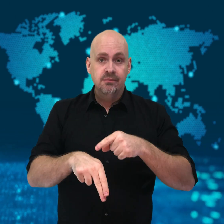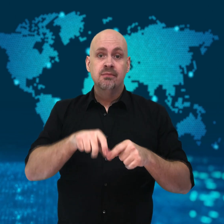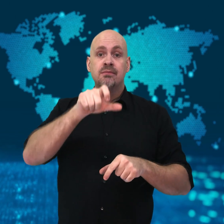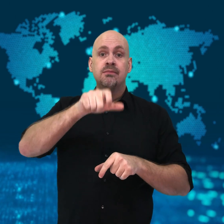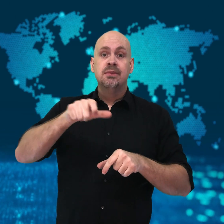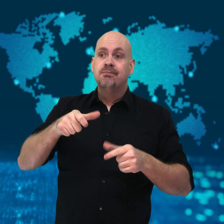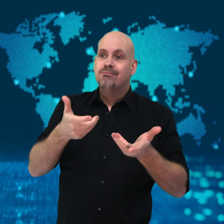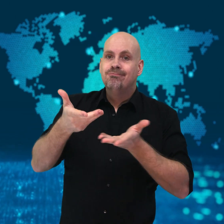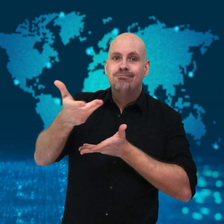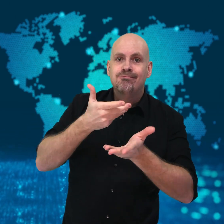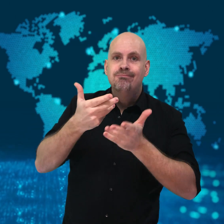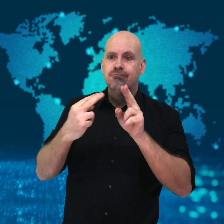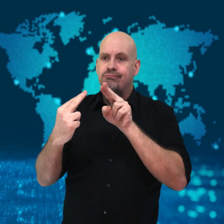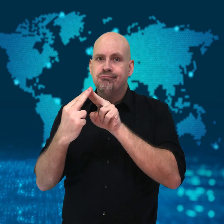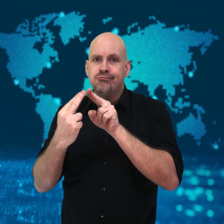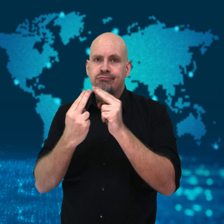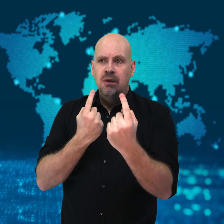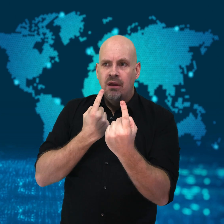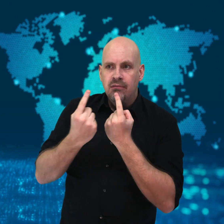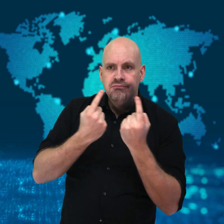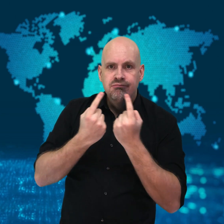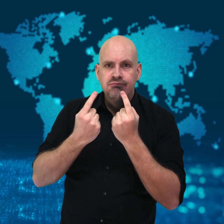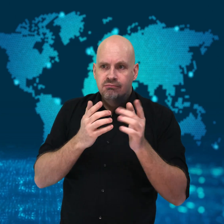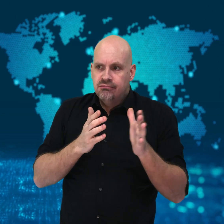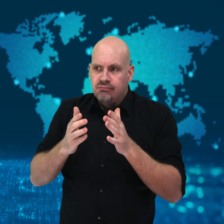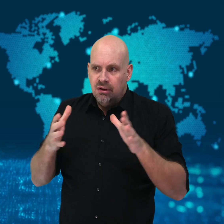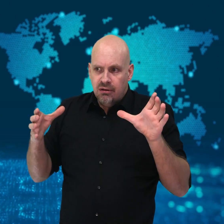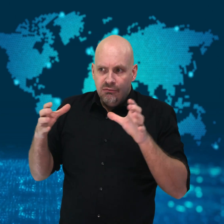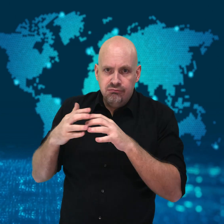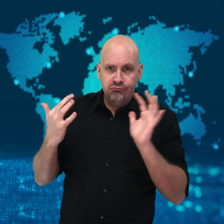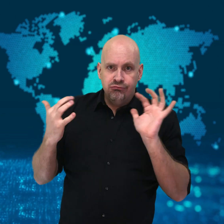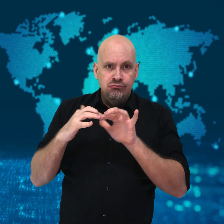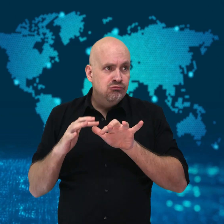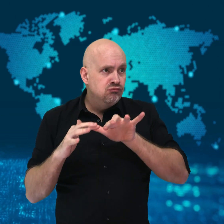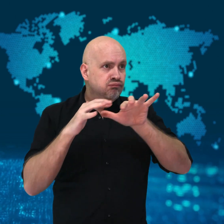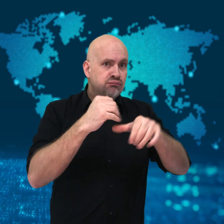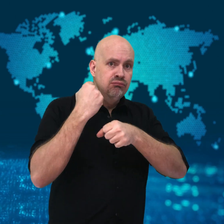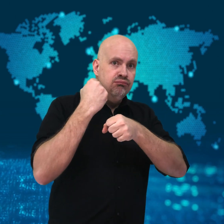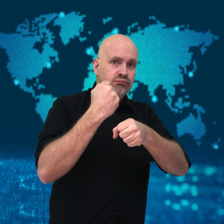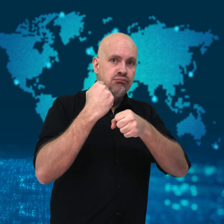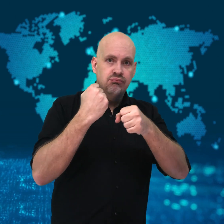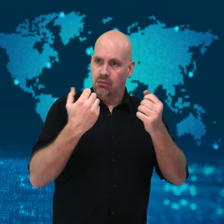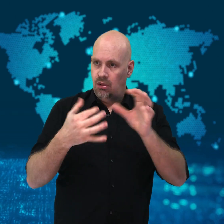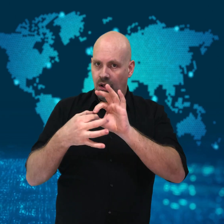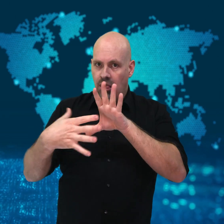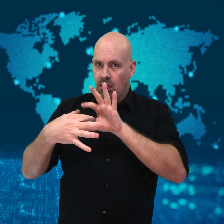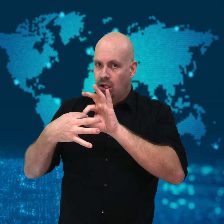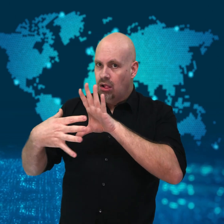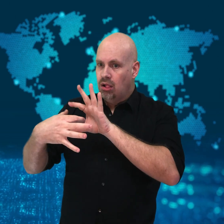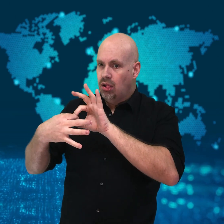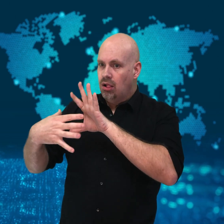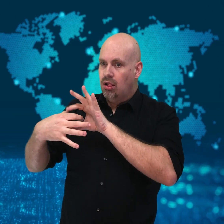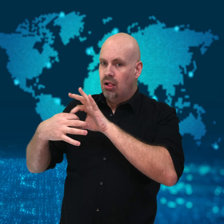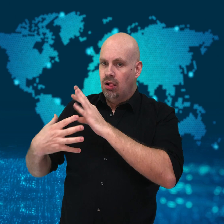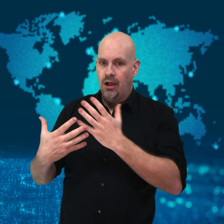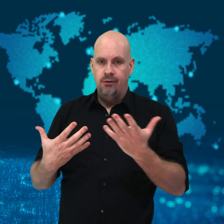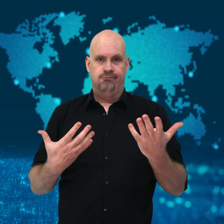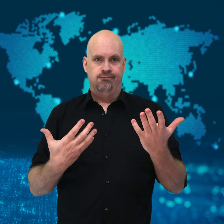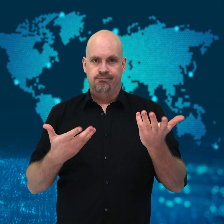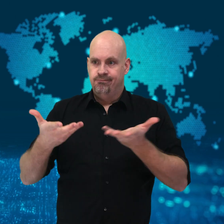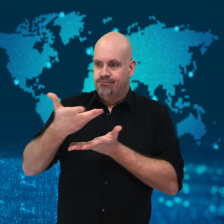the military has been able to limit social media use and prevent